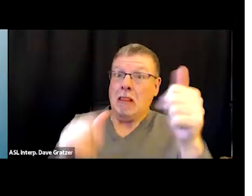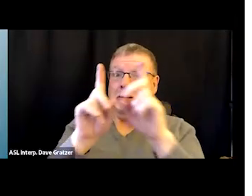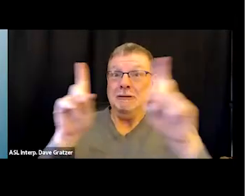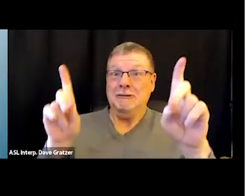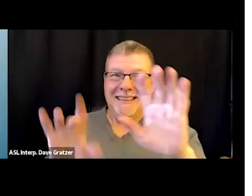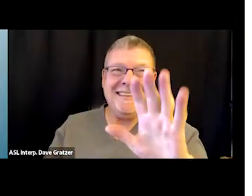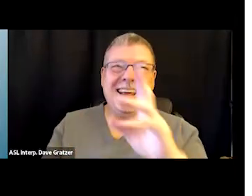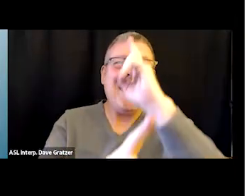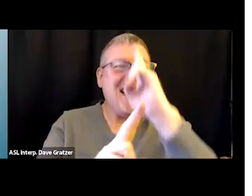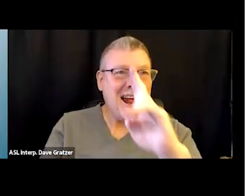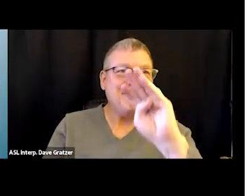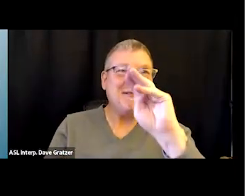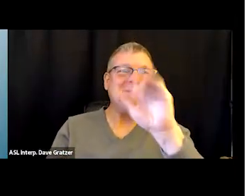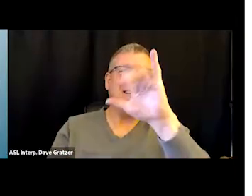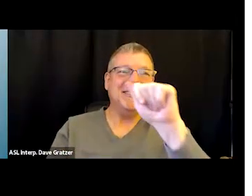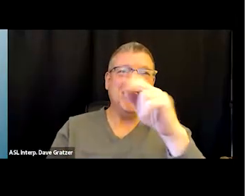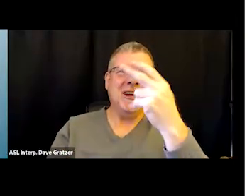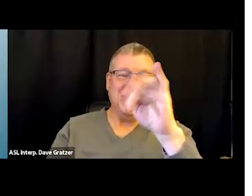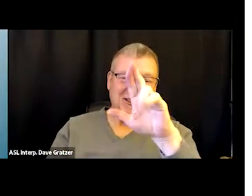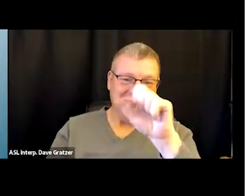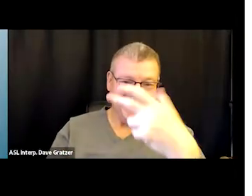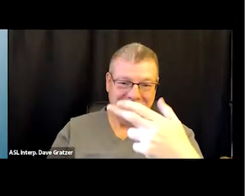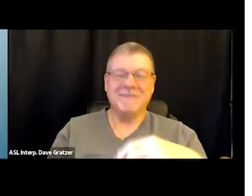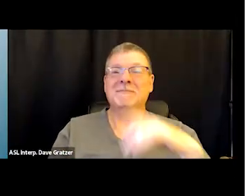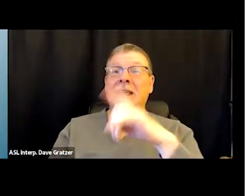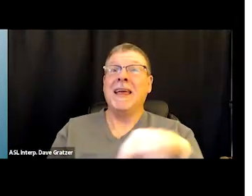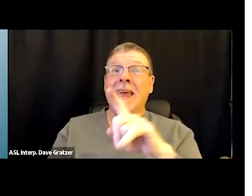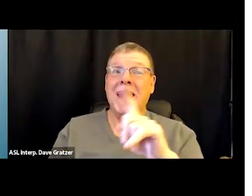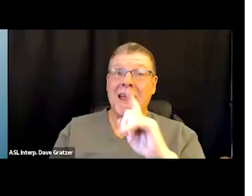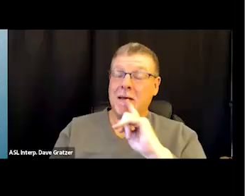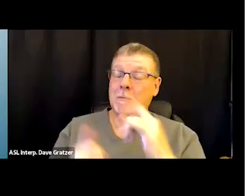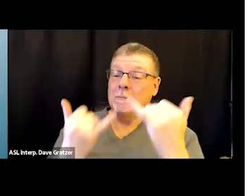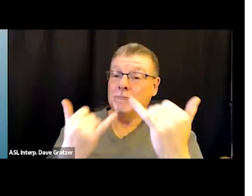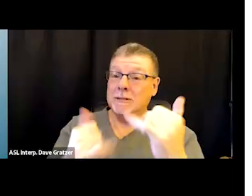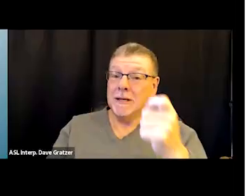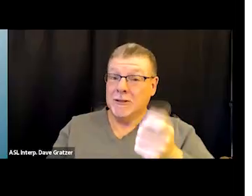So the Honorable Marsha Hirsch, uh, was the presiding judge of the Queens Drug